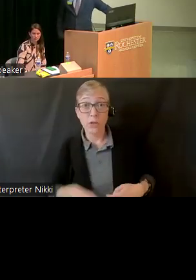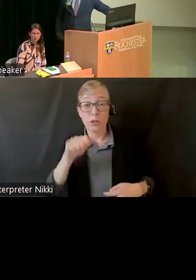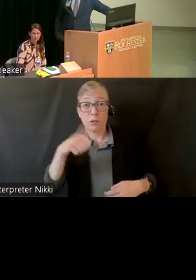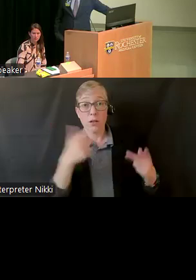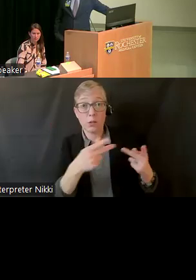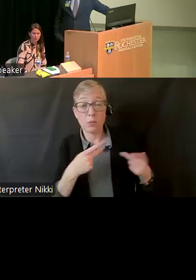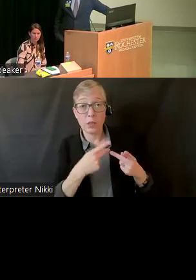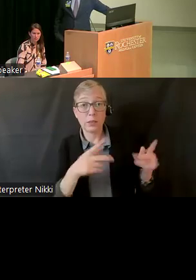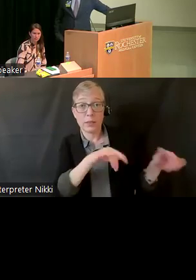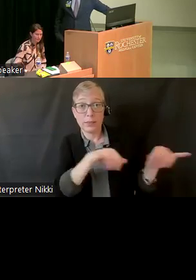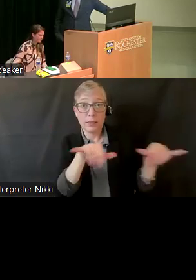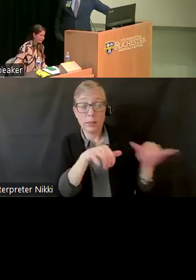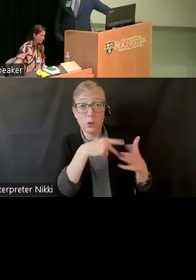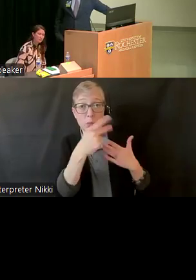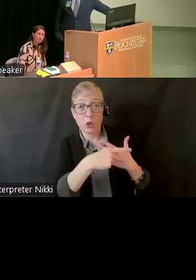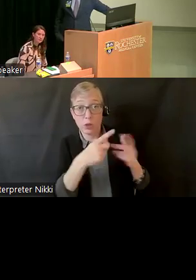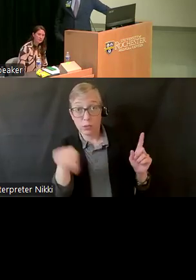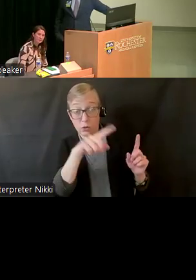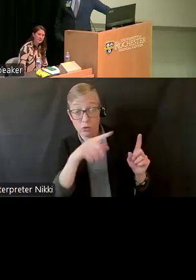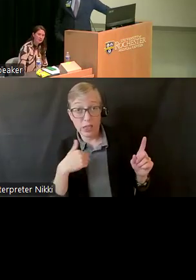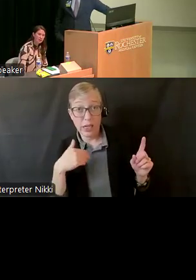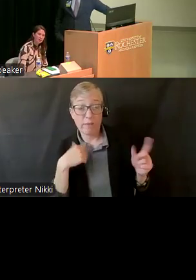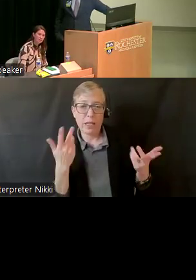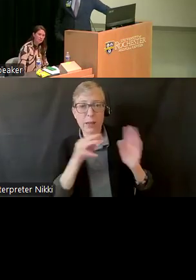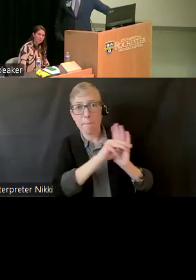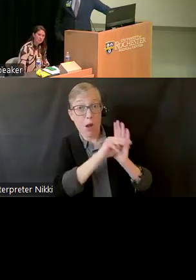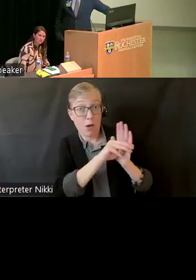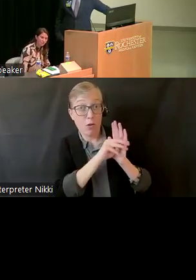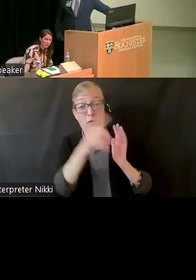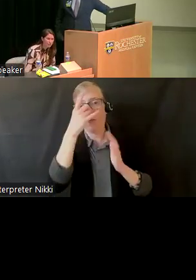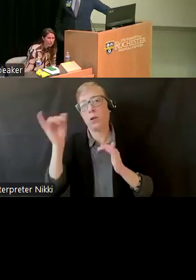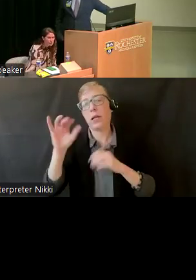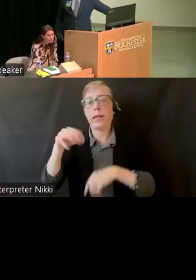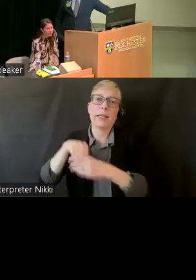initiatives had particular templates let's say for inpatient or acute care teams or those for